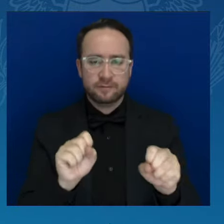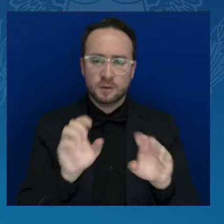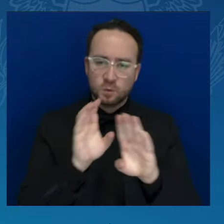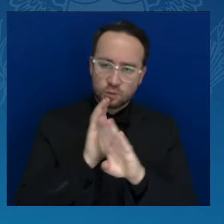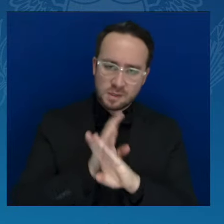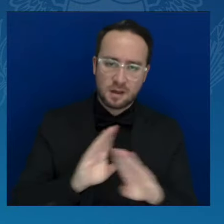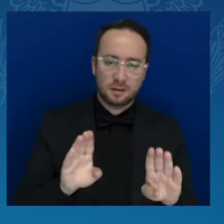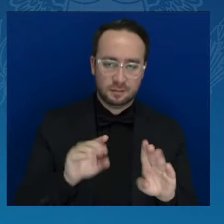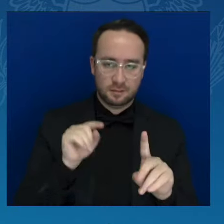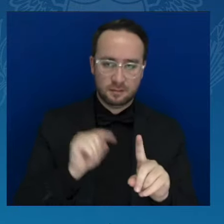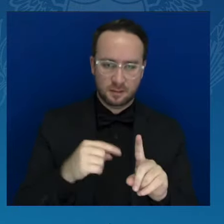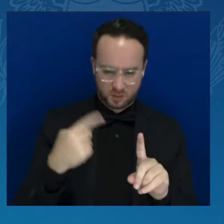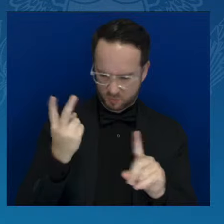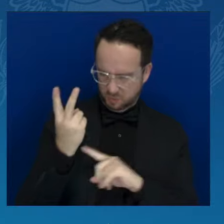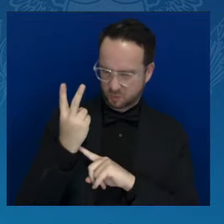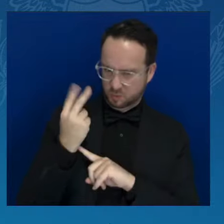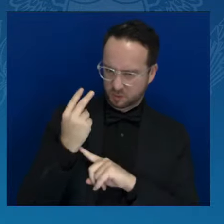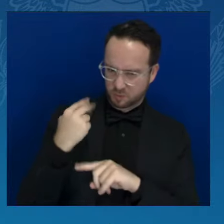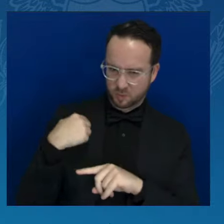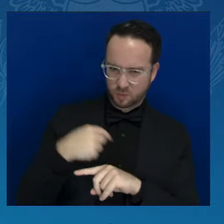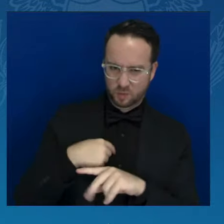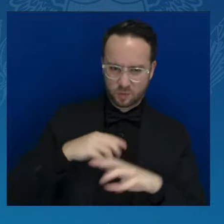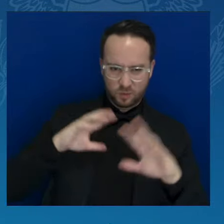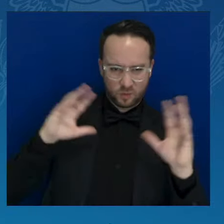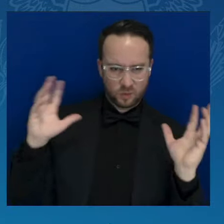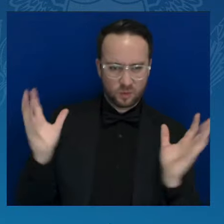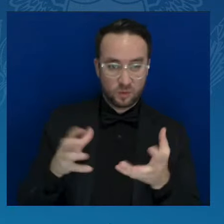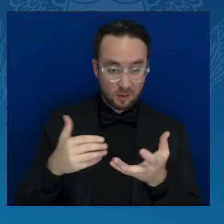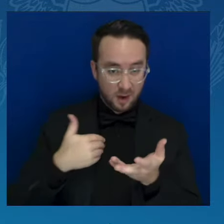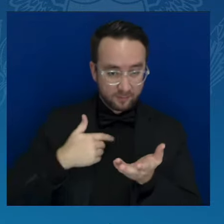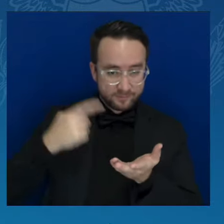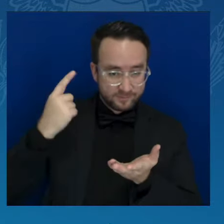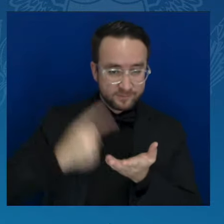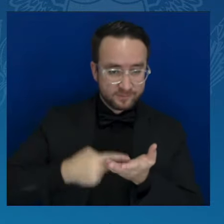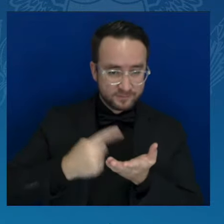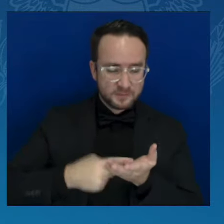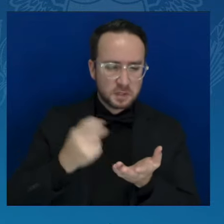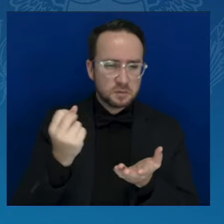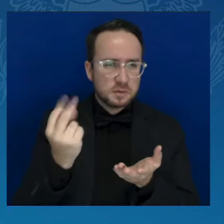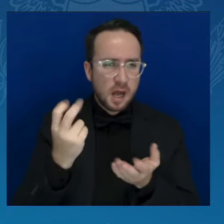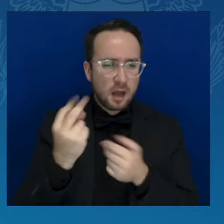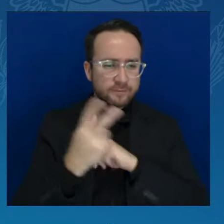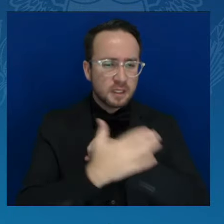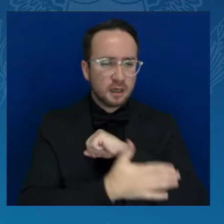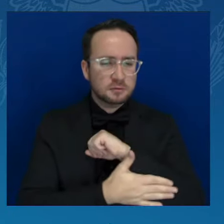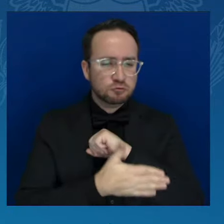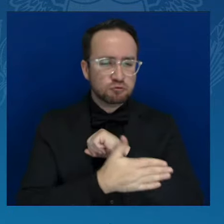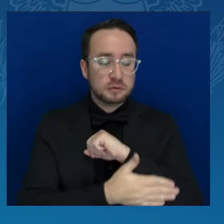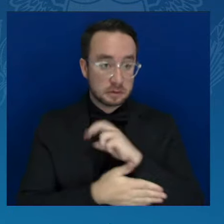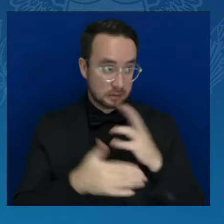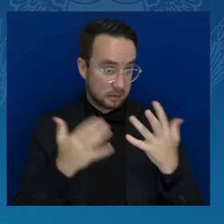in the Artemis Accords. Today, 33 countries are on board with 12 new signatories